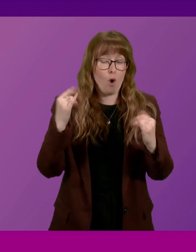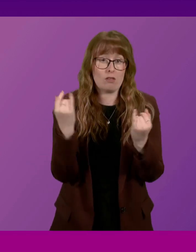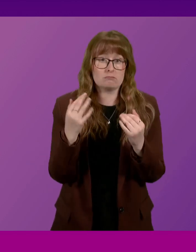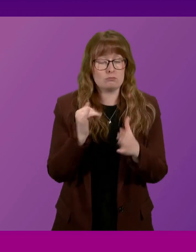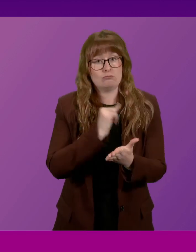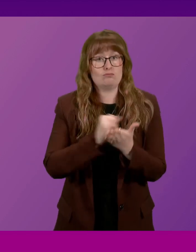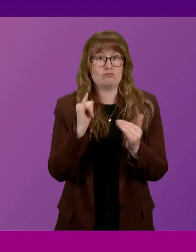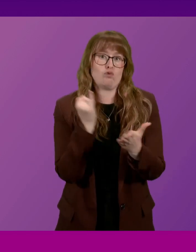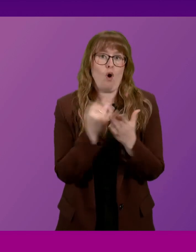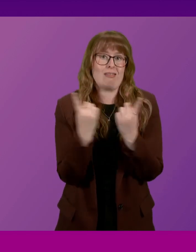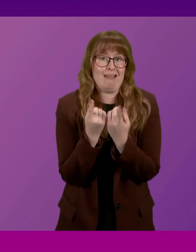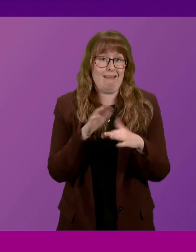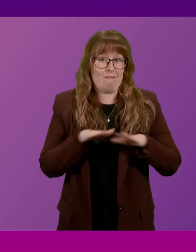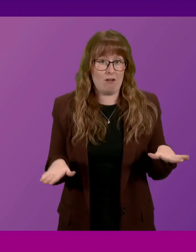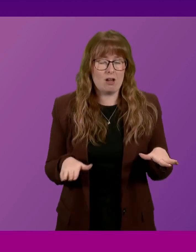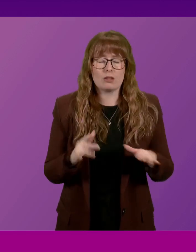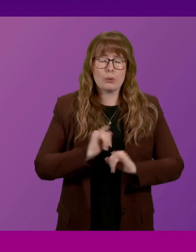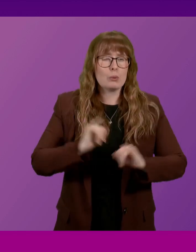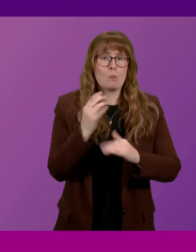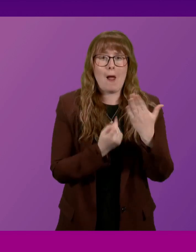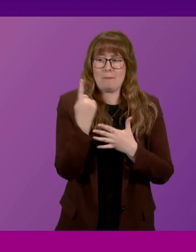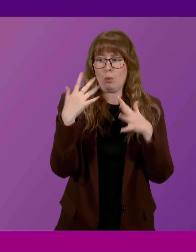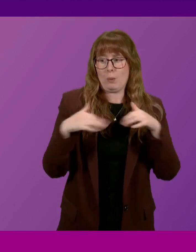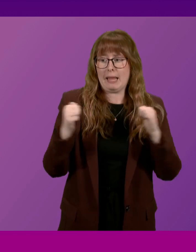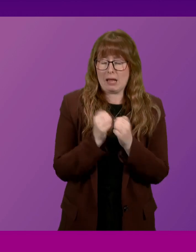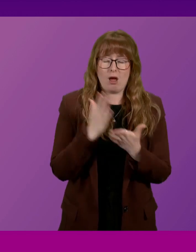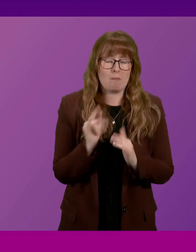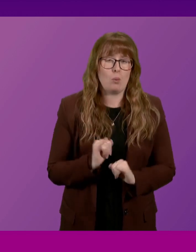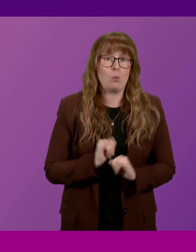“the tragic consequences at the weekend demonstrate how horrific, in a second,